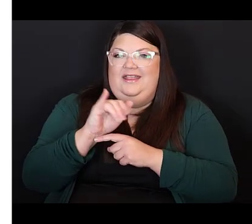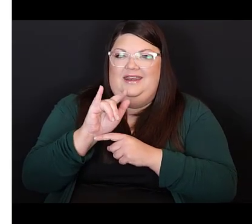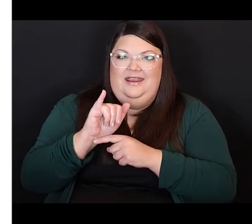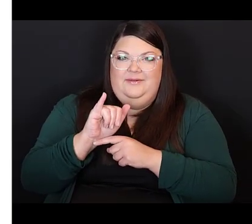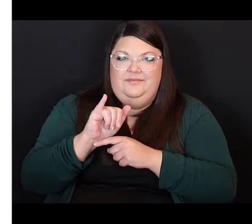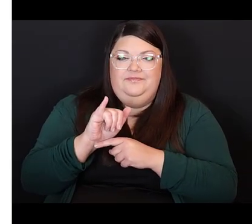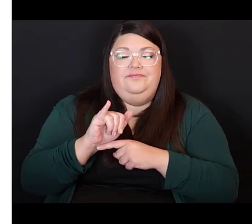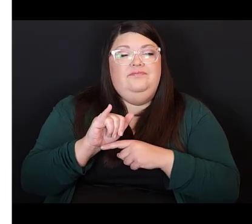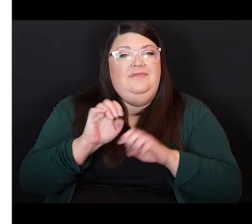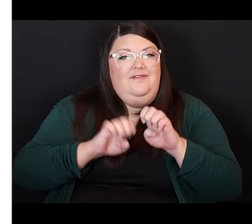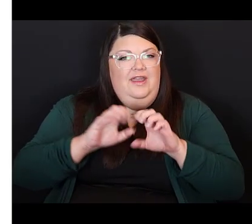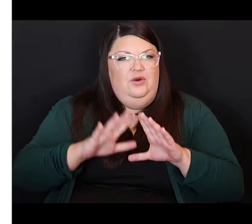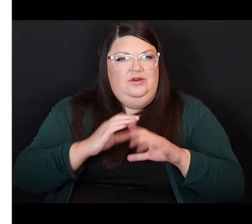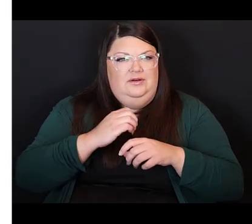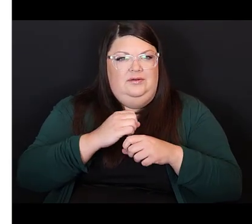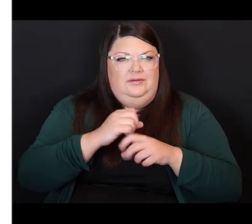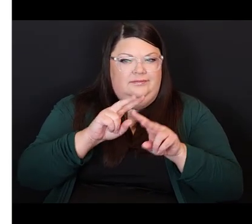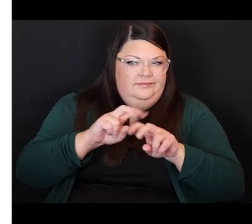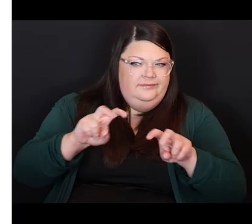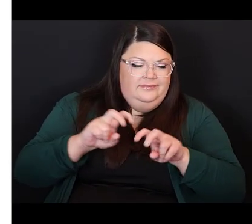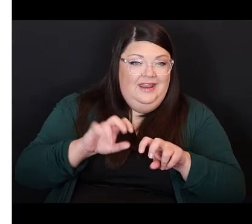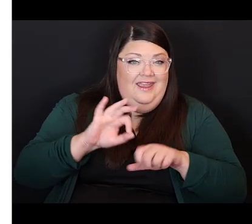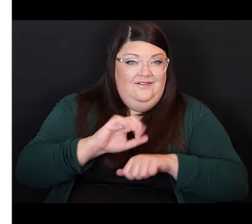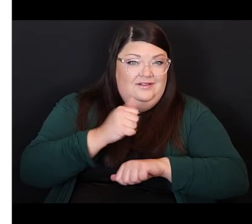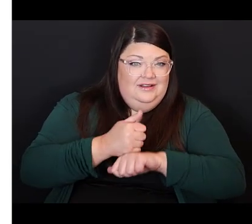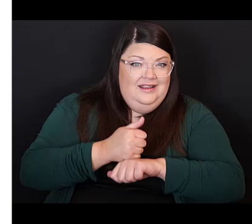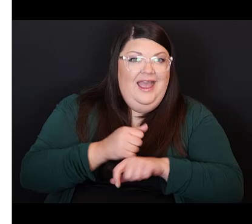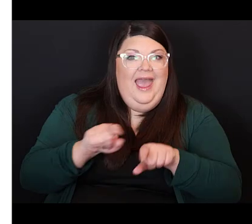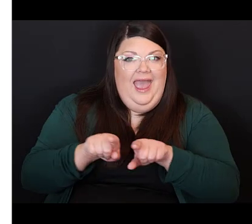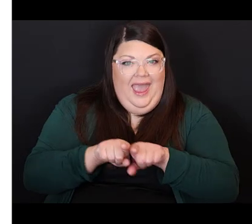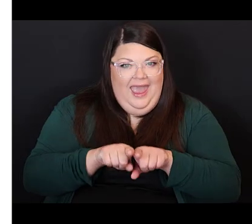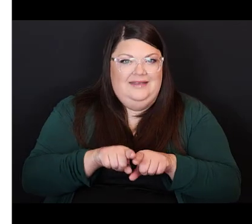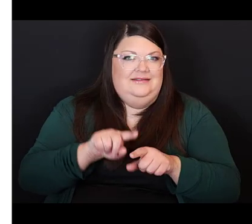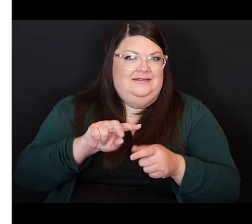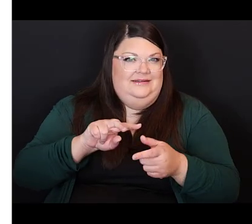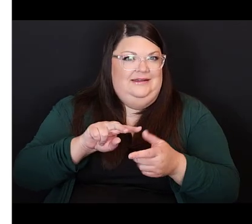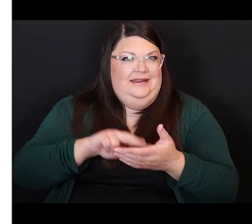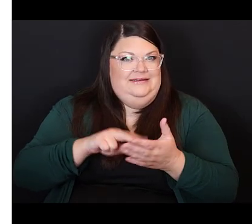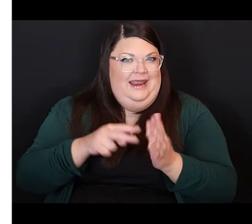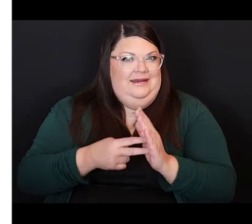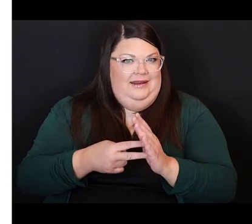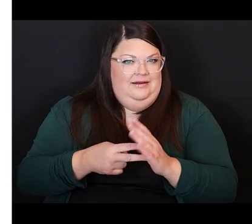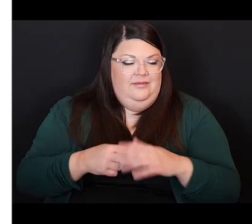Evaluators assess whether the project is being implemented as intended. This